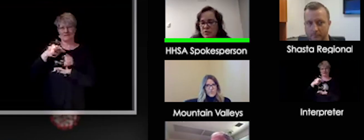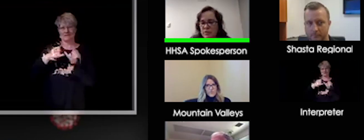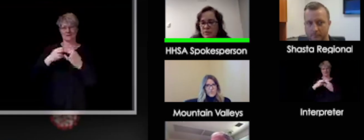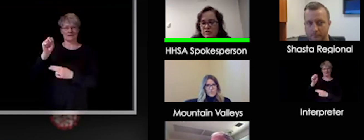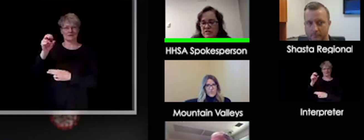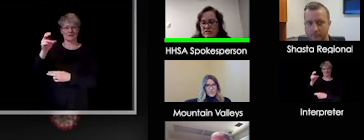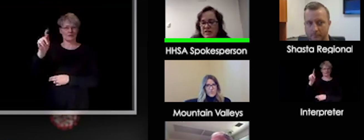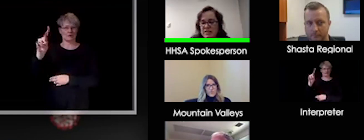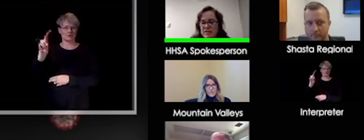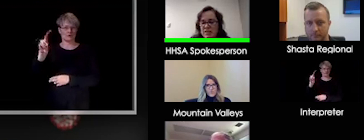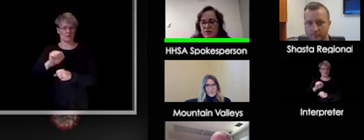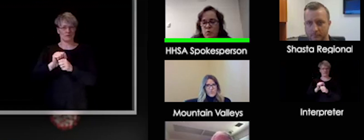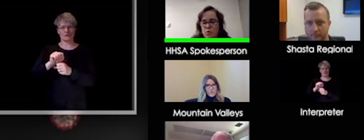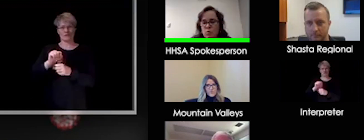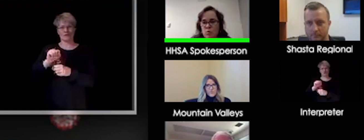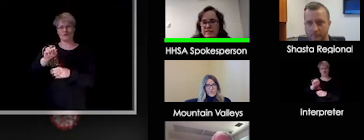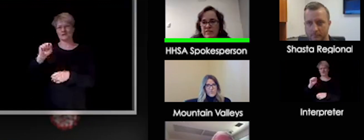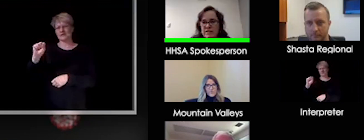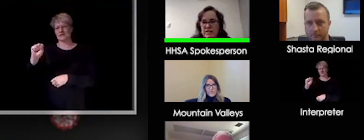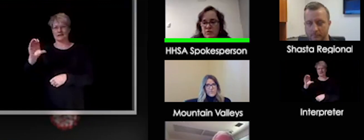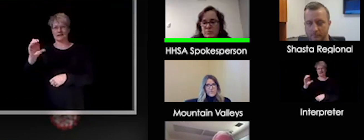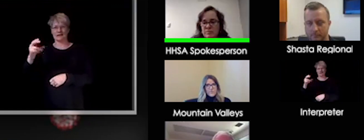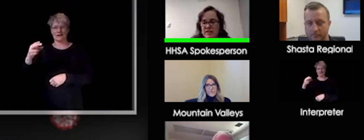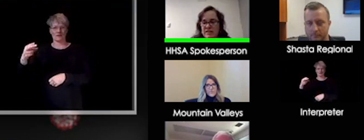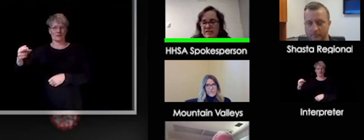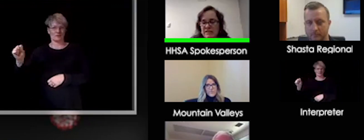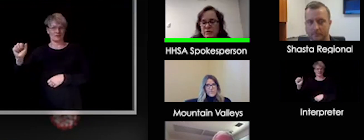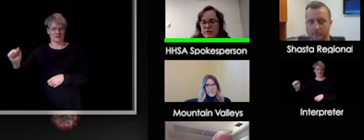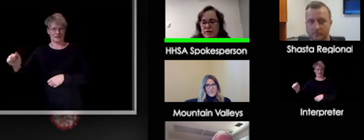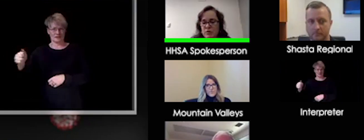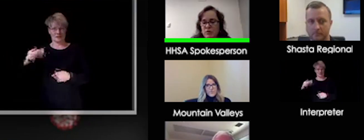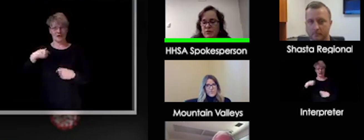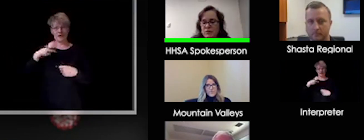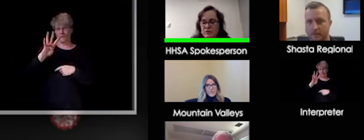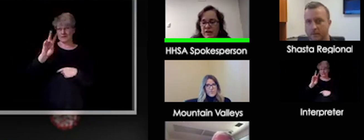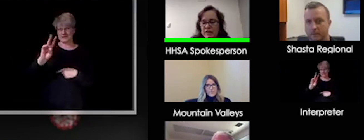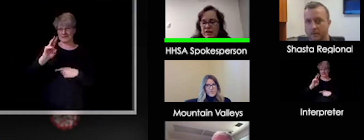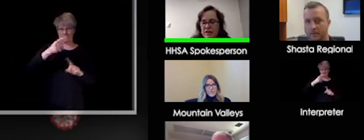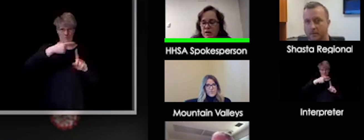start with our numbers. For today, we have 47 confirmed cases, including one from yesterday.